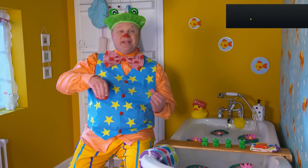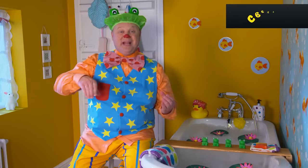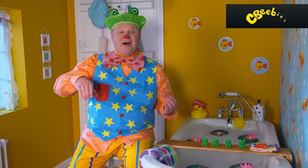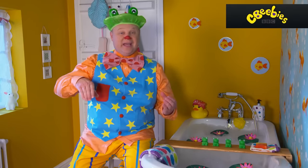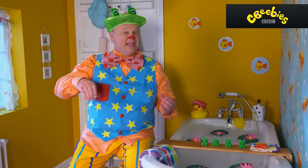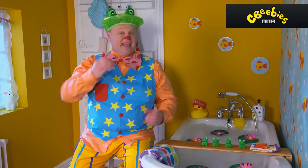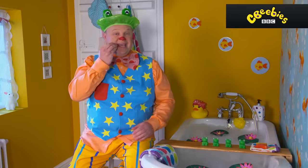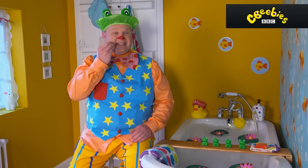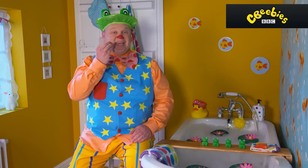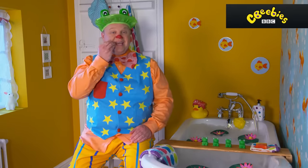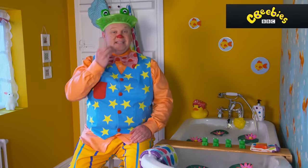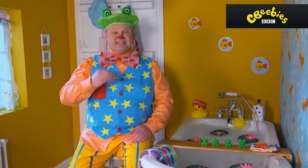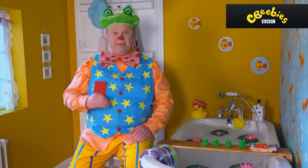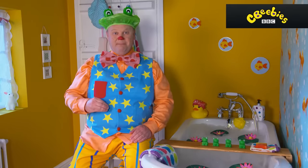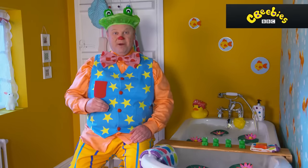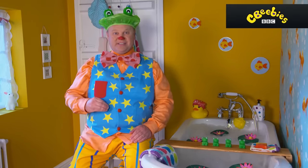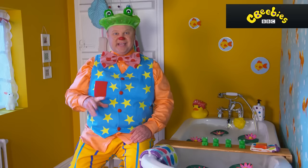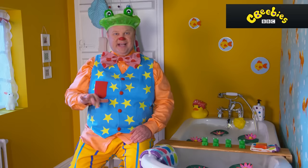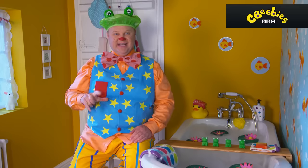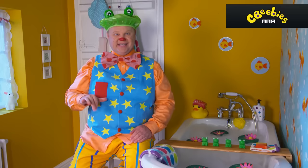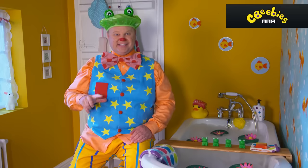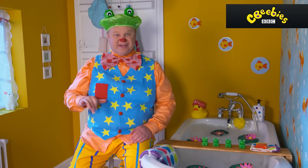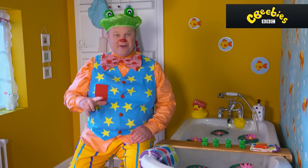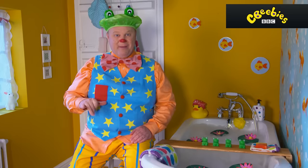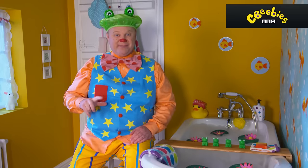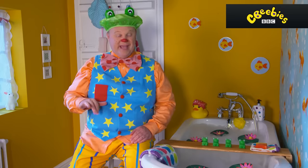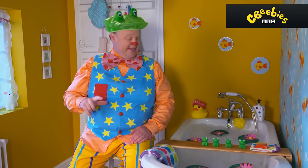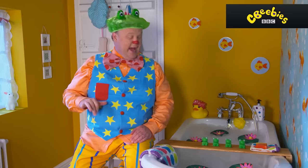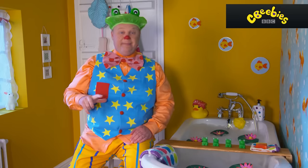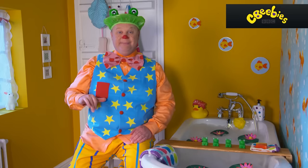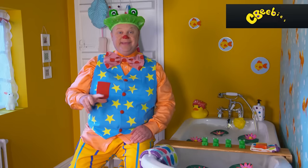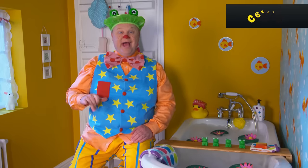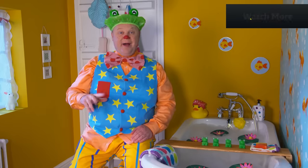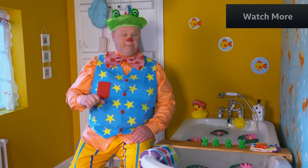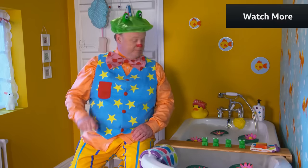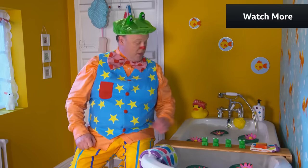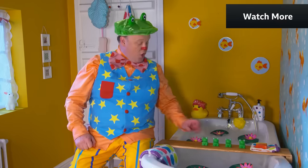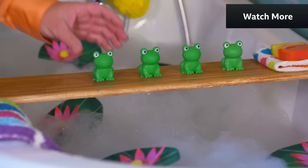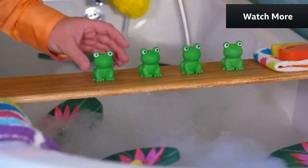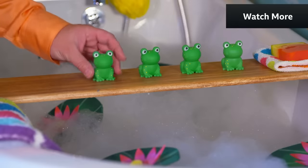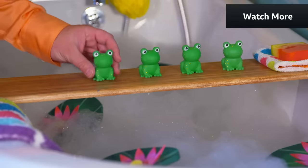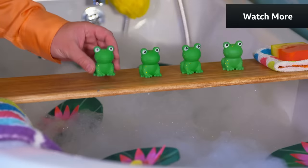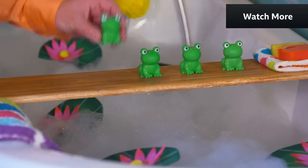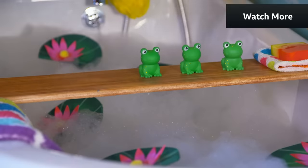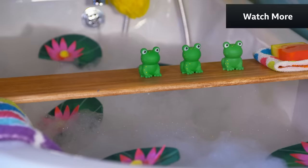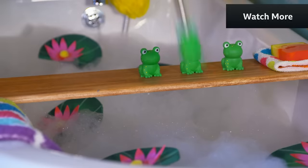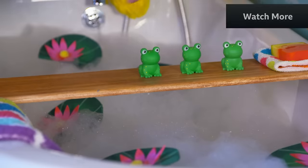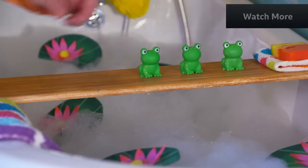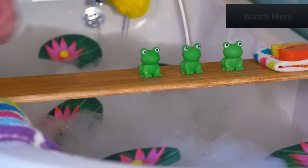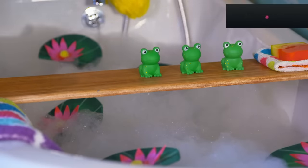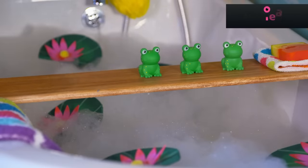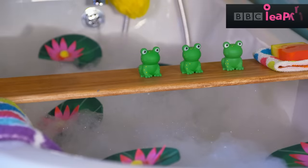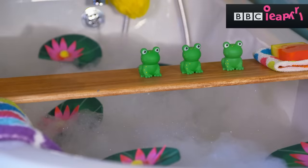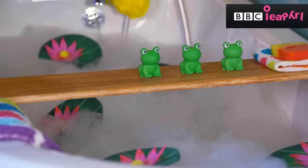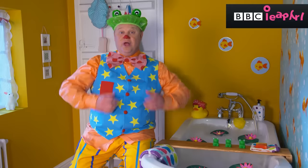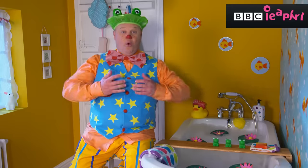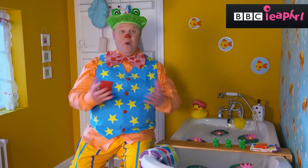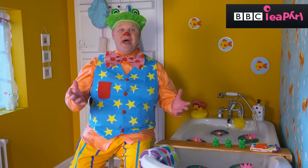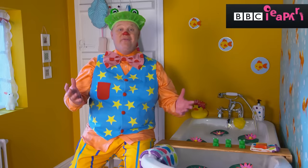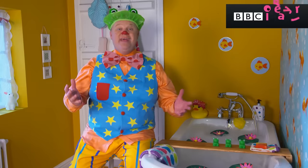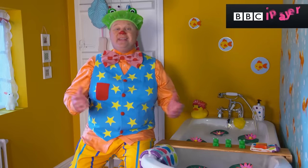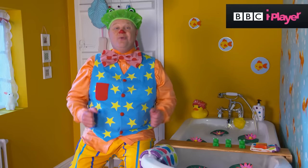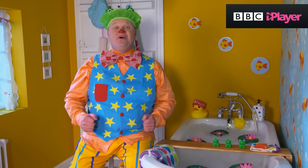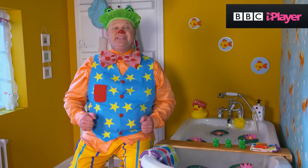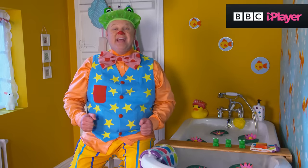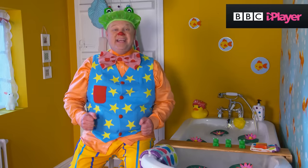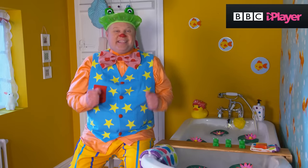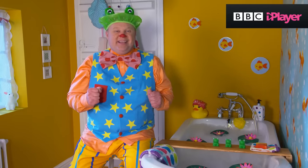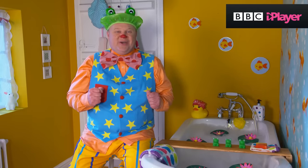log eating some most delicious grubs yum yum one jumped into the pool where it was nice and cool